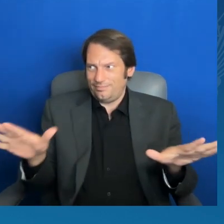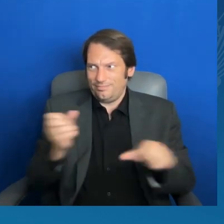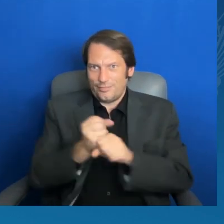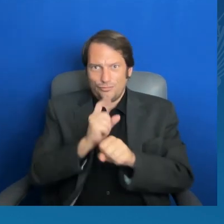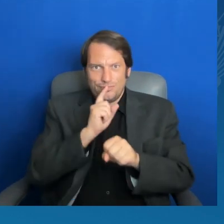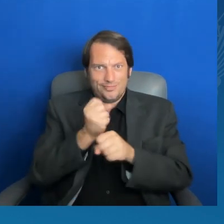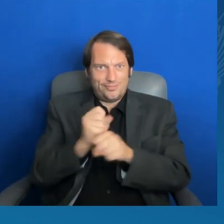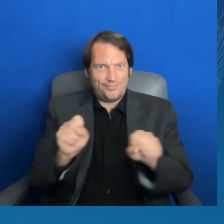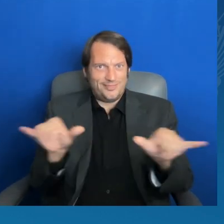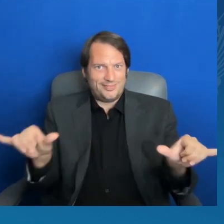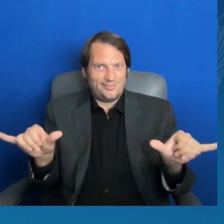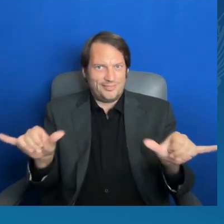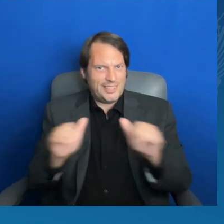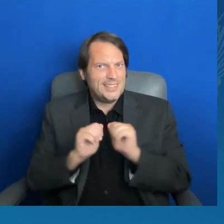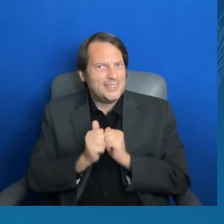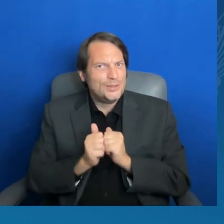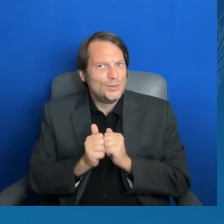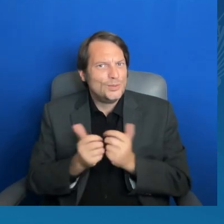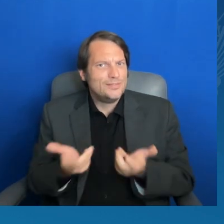safety legislation in 30 years.